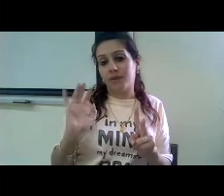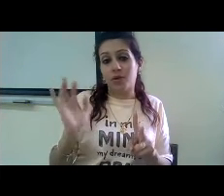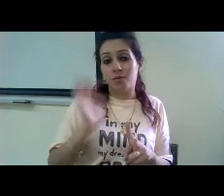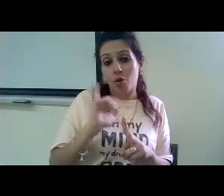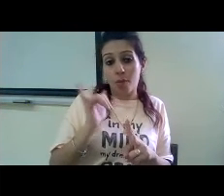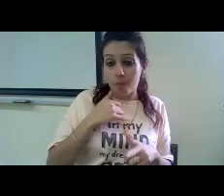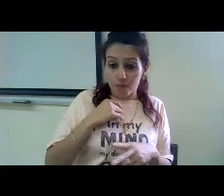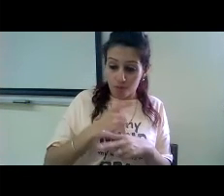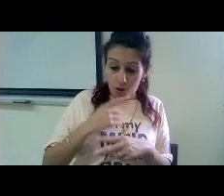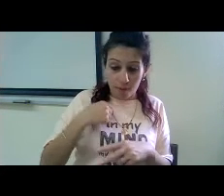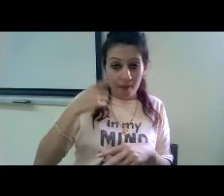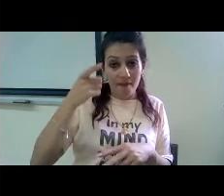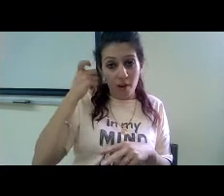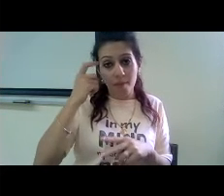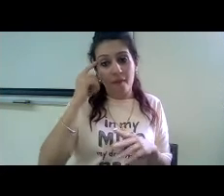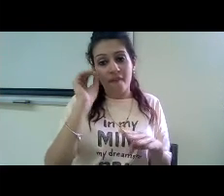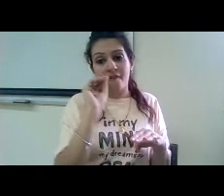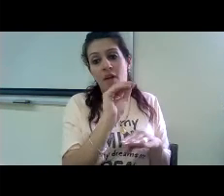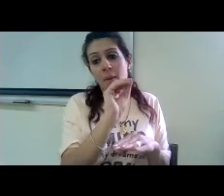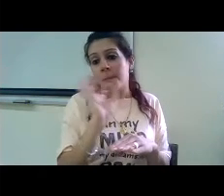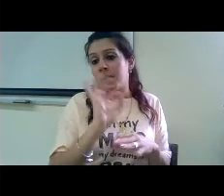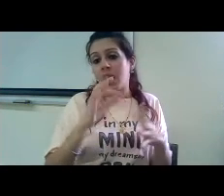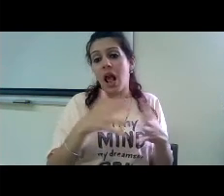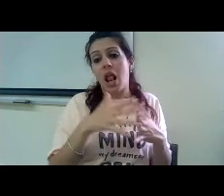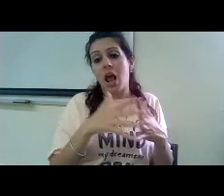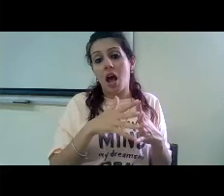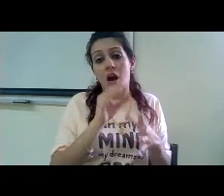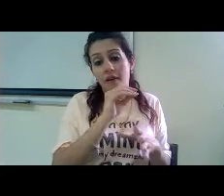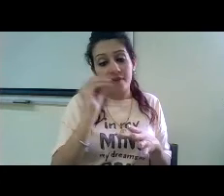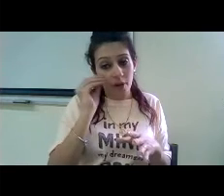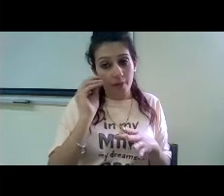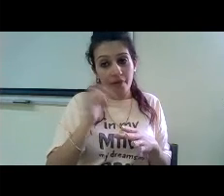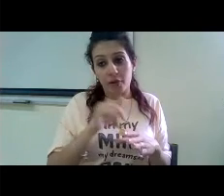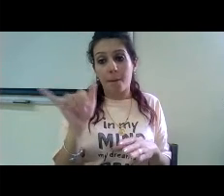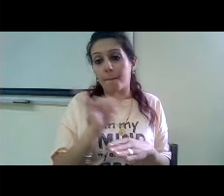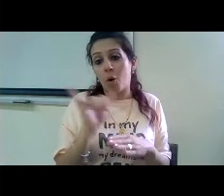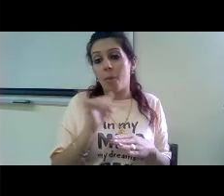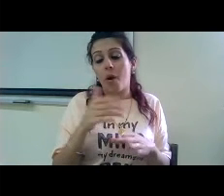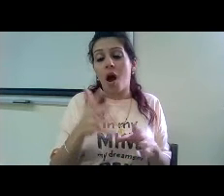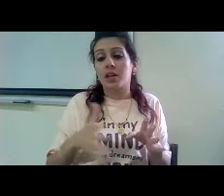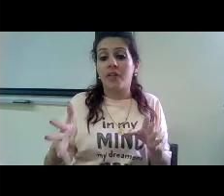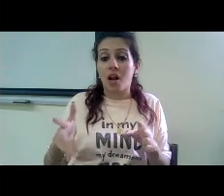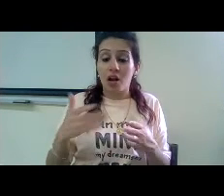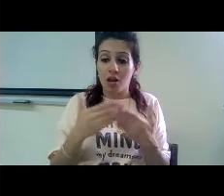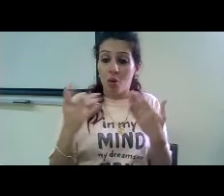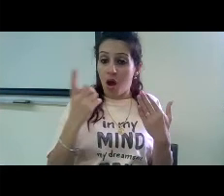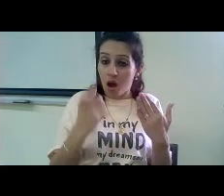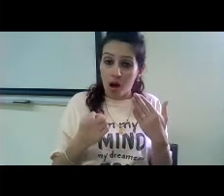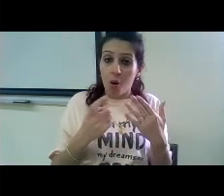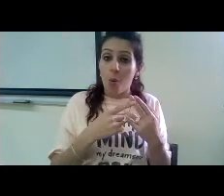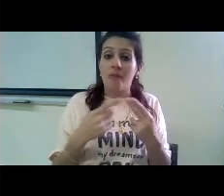the overwhelming majority of teachers are very cautious people who feel best